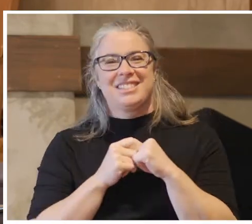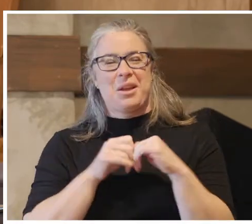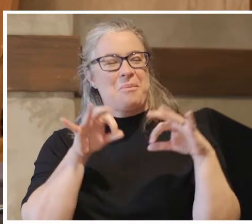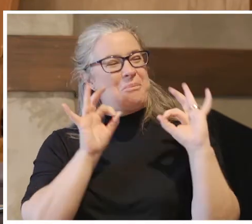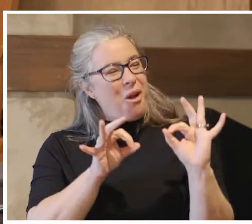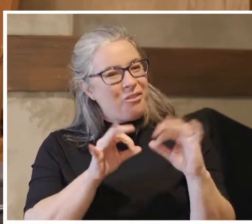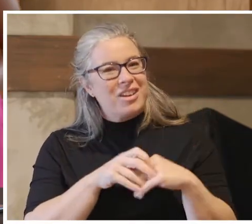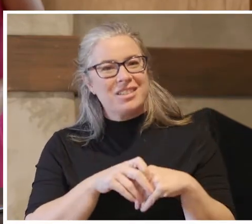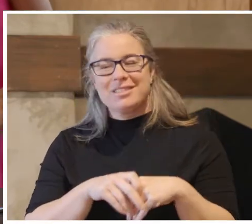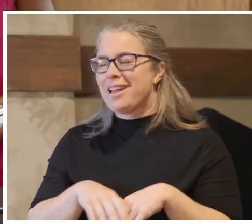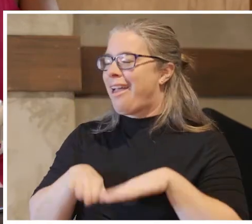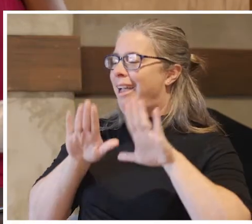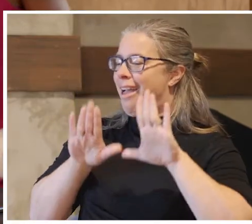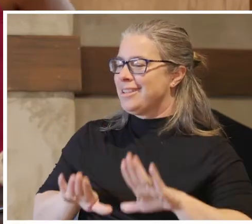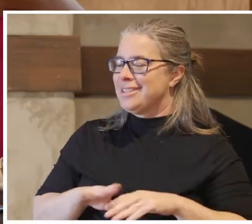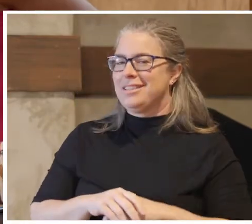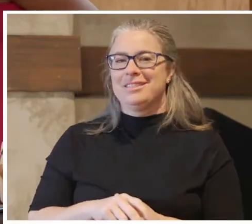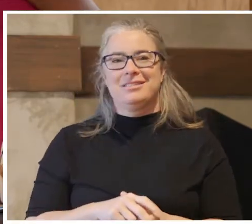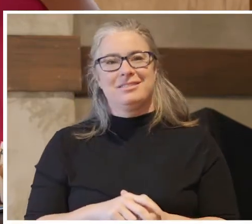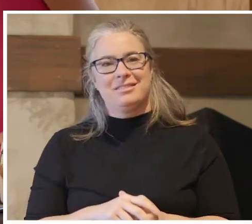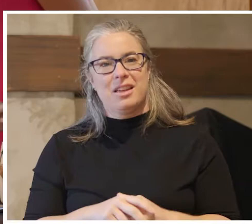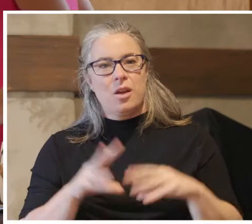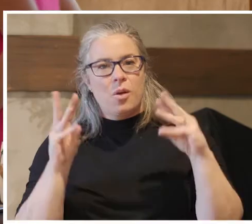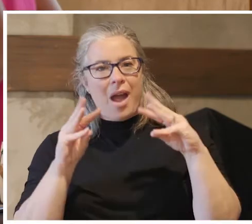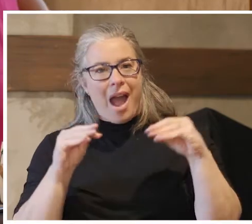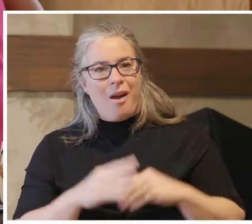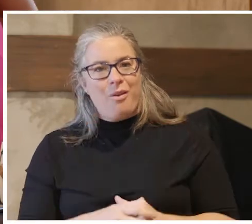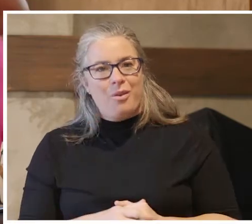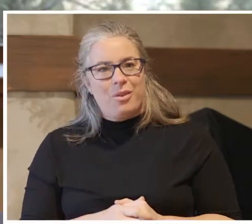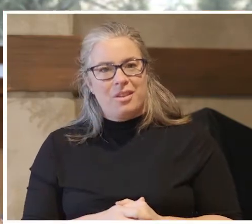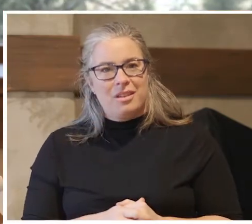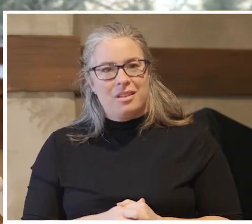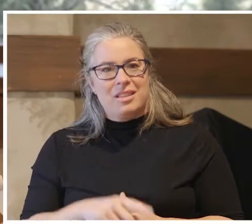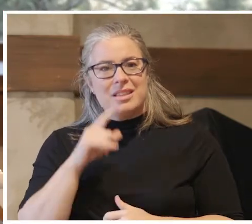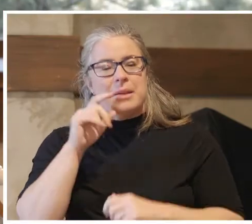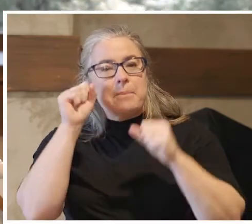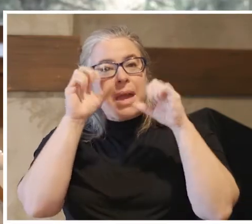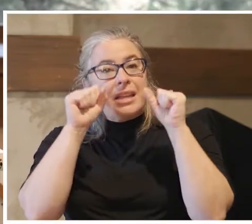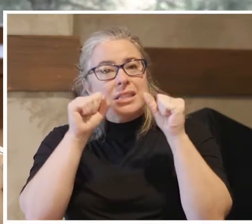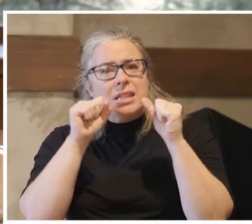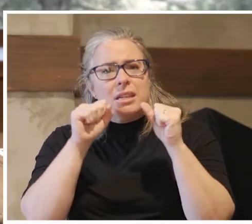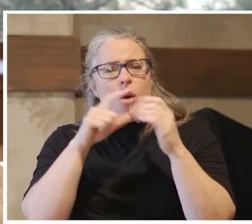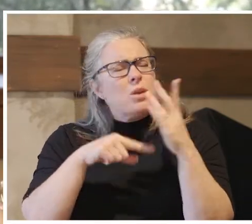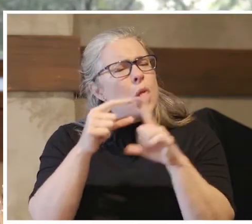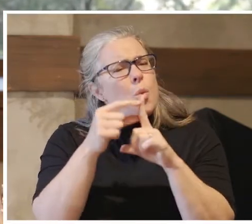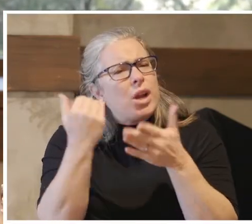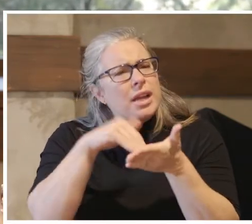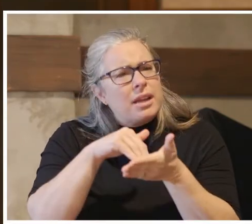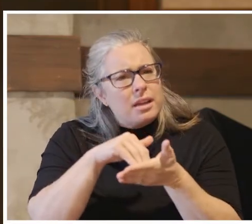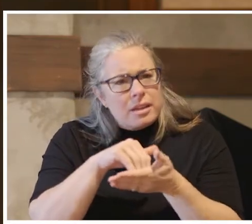Perfect! - Excellent. Wow, this is amazing! And what was that word again?